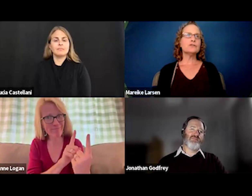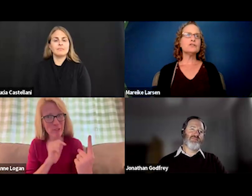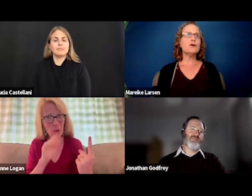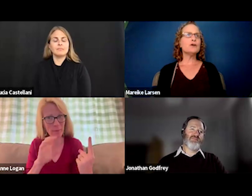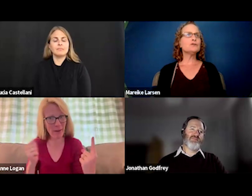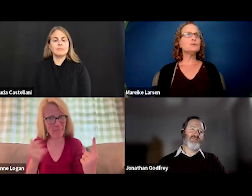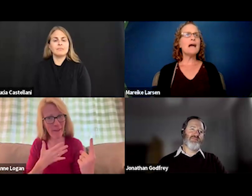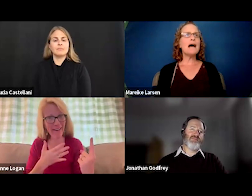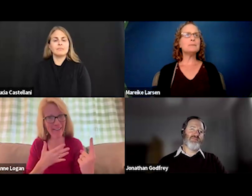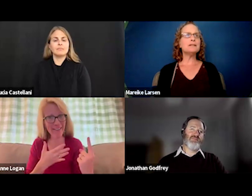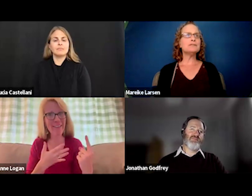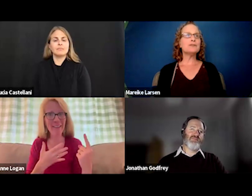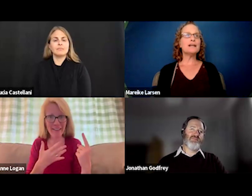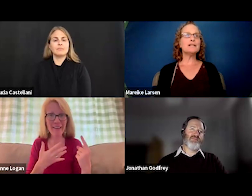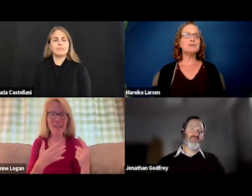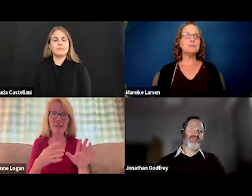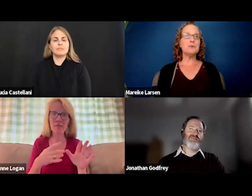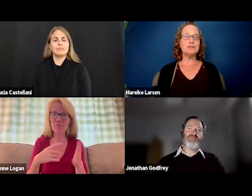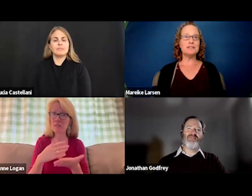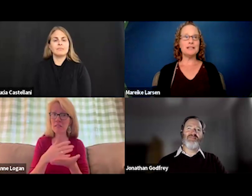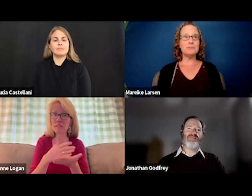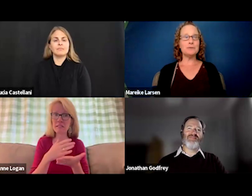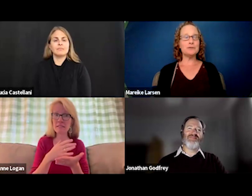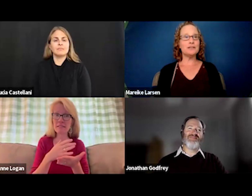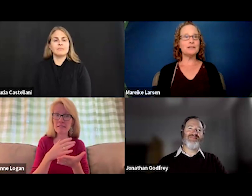First of all, do not be afraid to approach a deaf person.